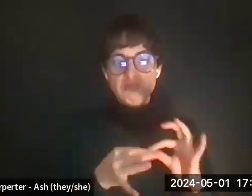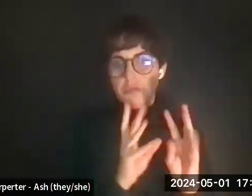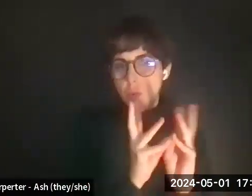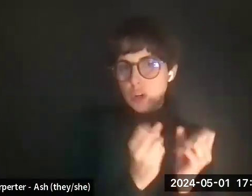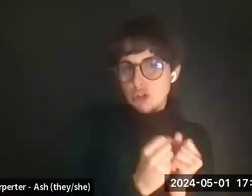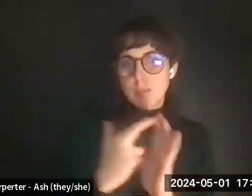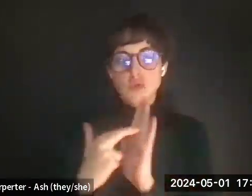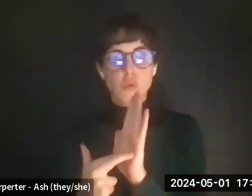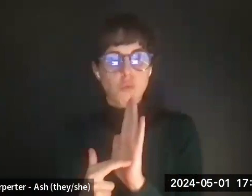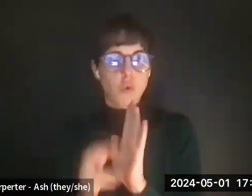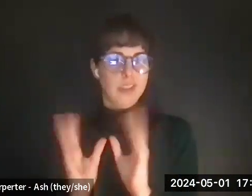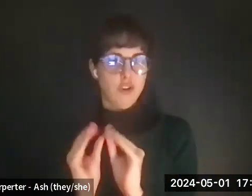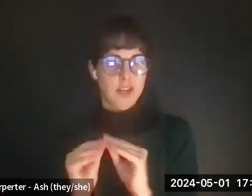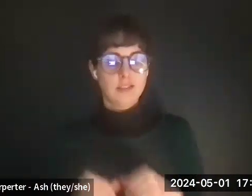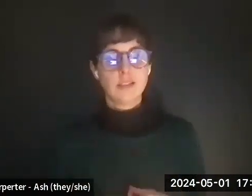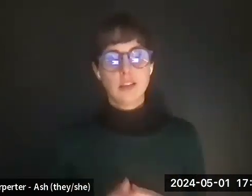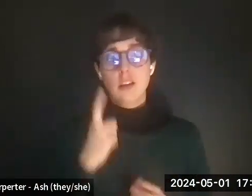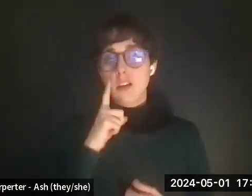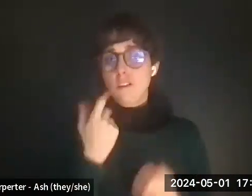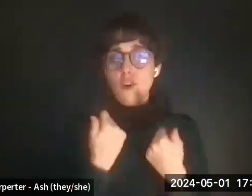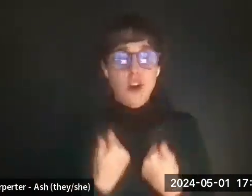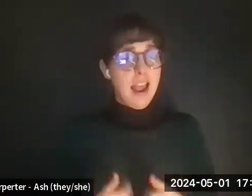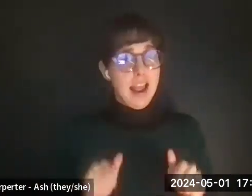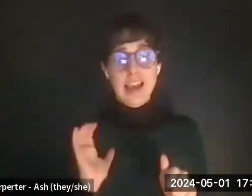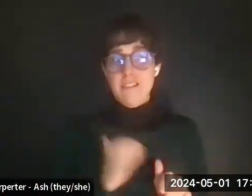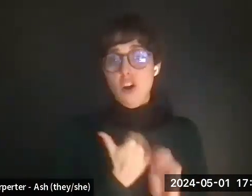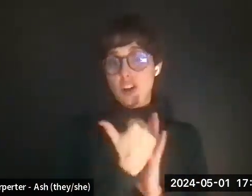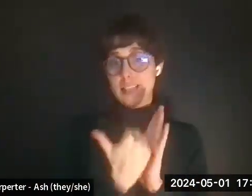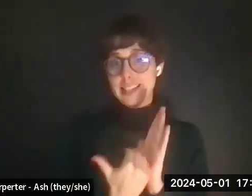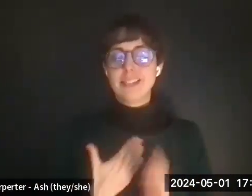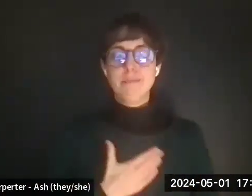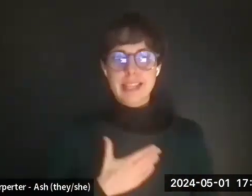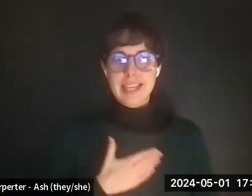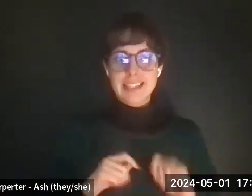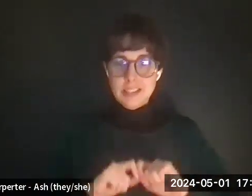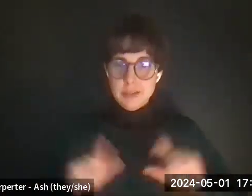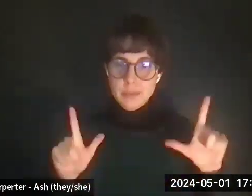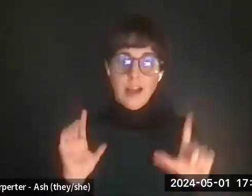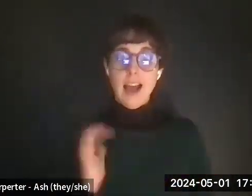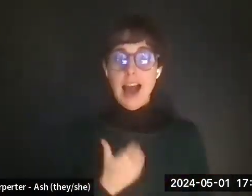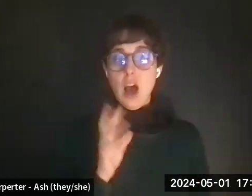To join any of our gov delivery lists, visit our website@dohw.gov.